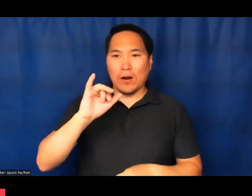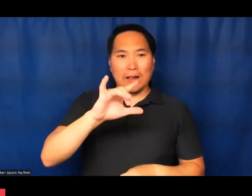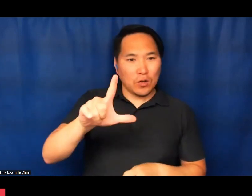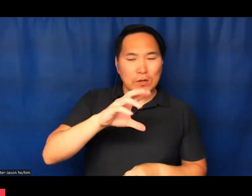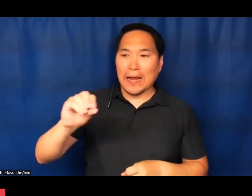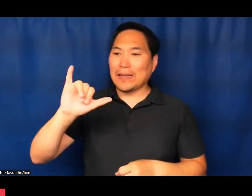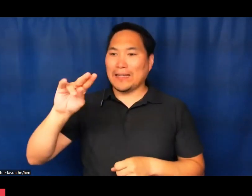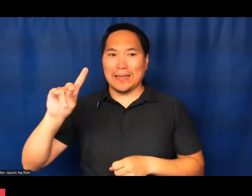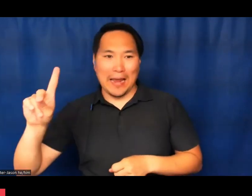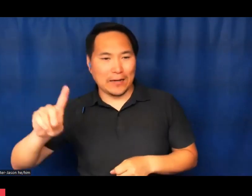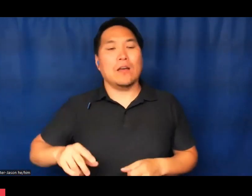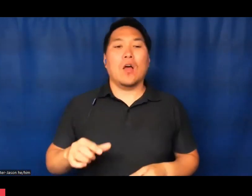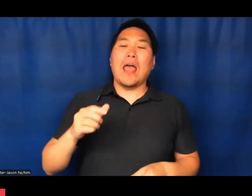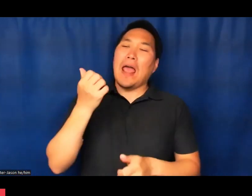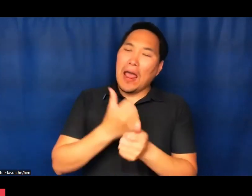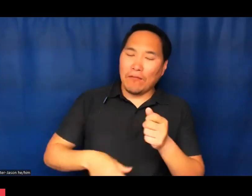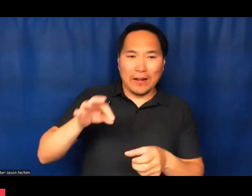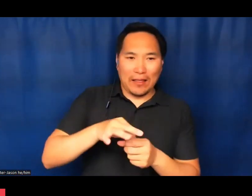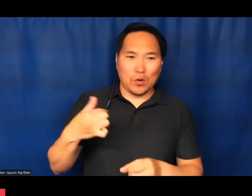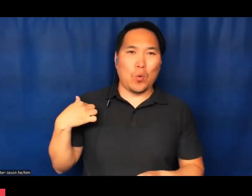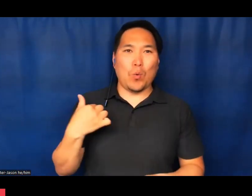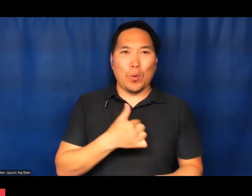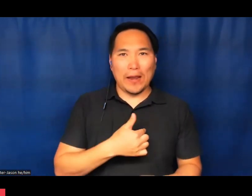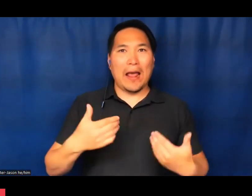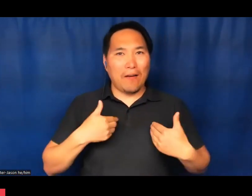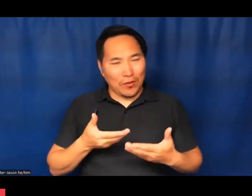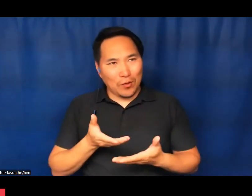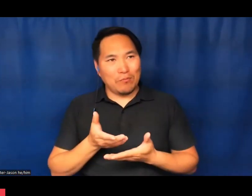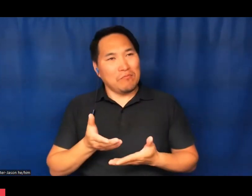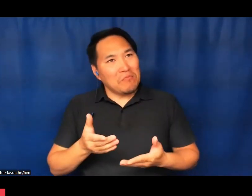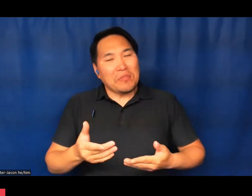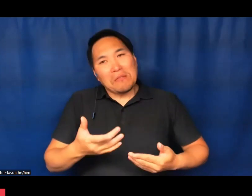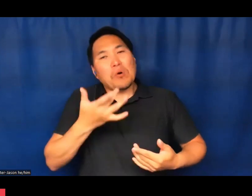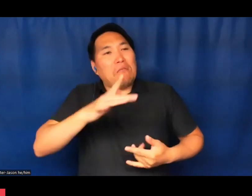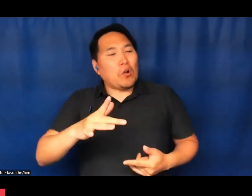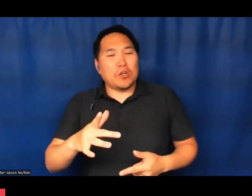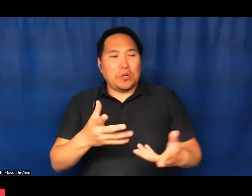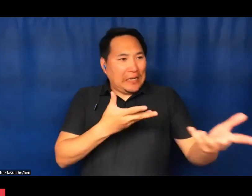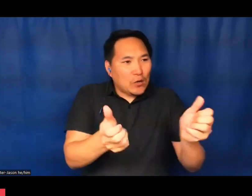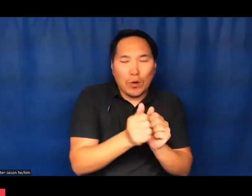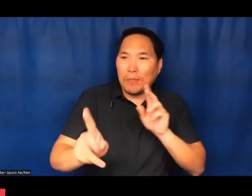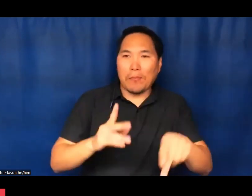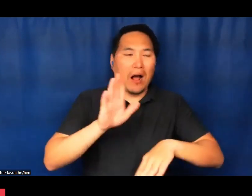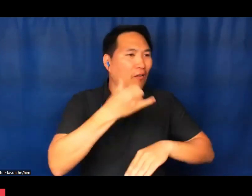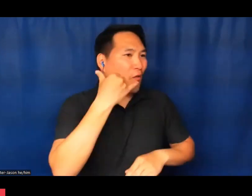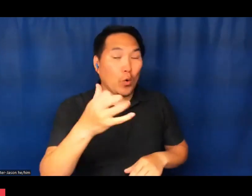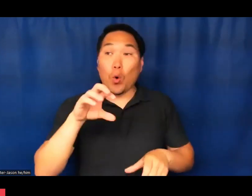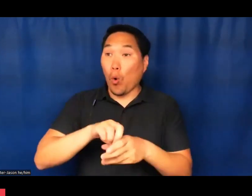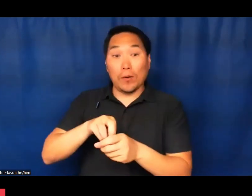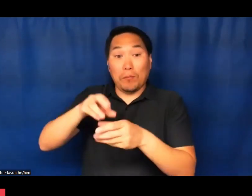And every election, we have the privilege of getting to talk with voters over the phone and in person. We'll be doing so again this November.